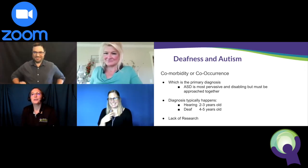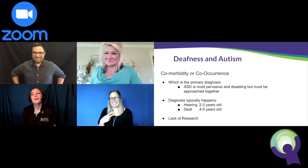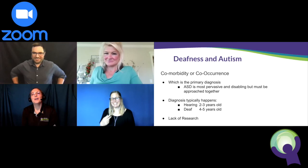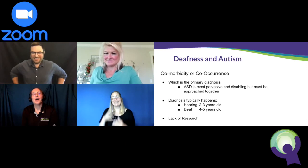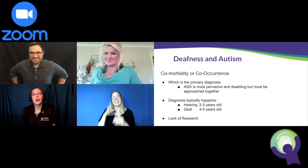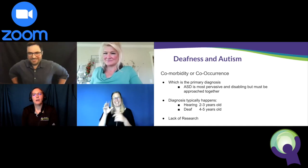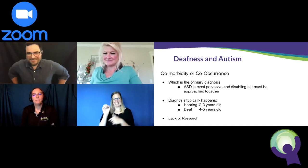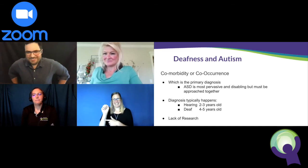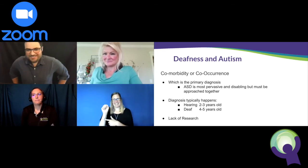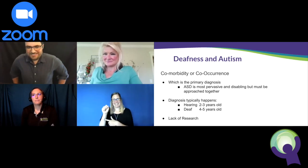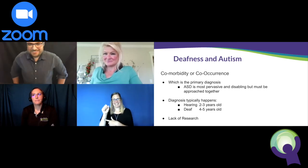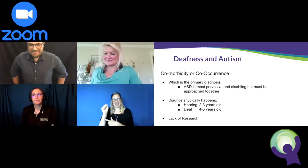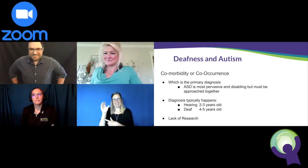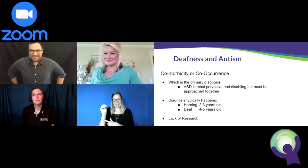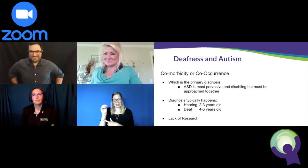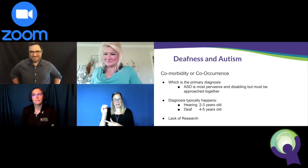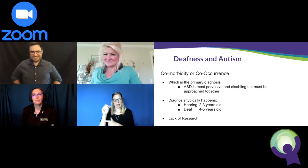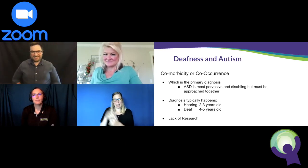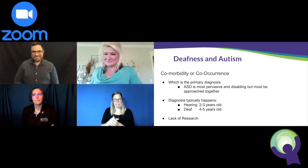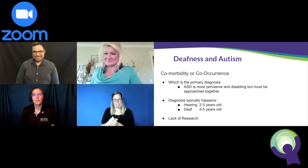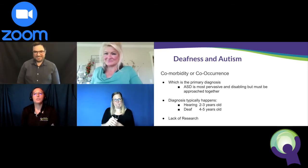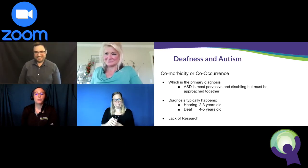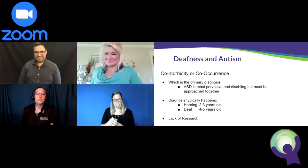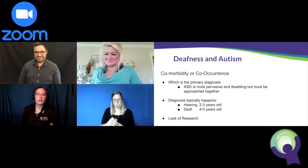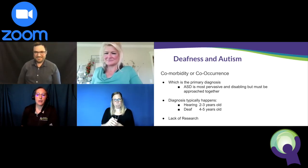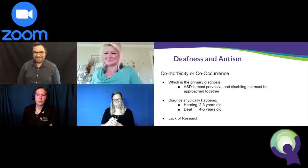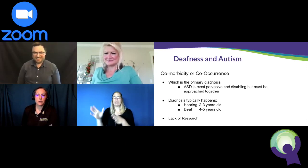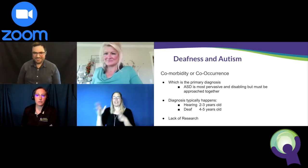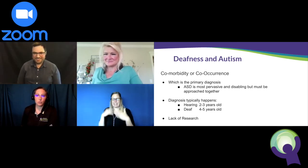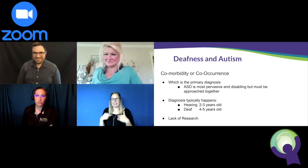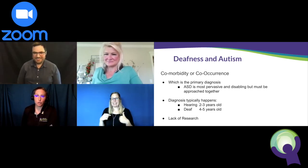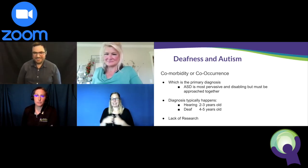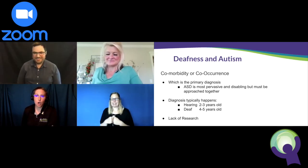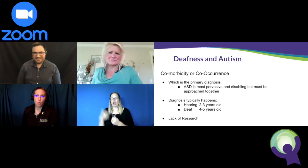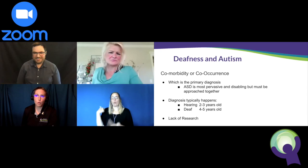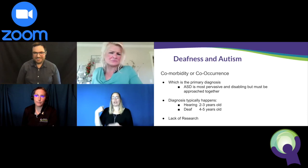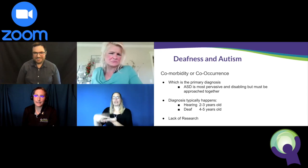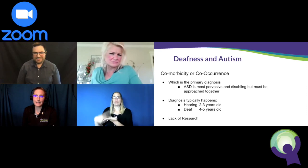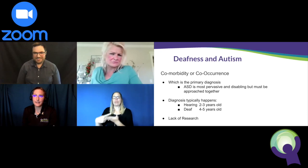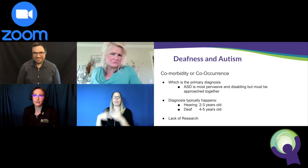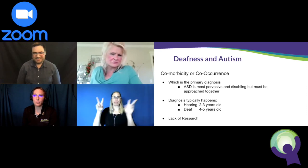Mary: So we talk about the terms "comorbidity"